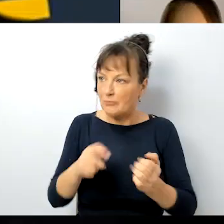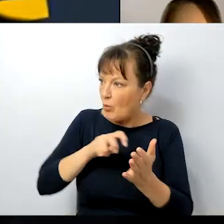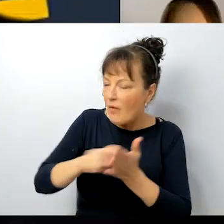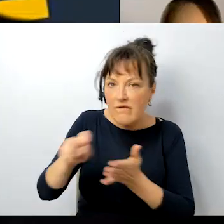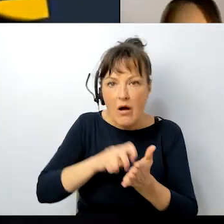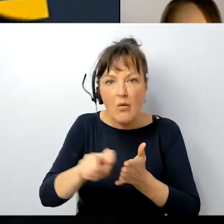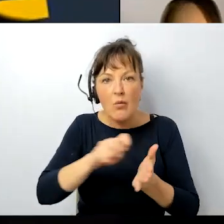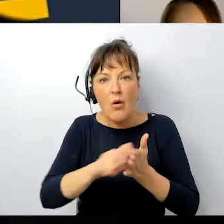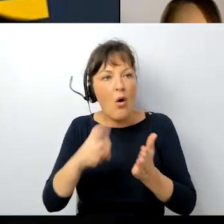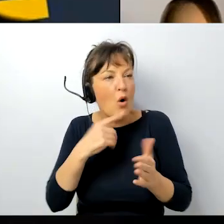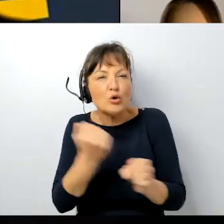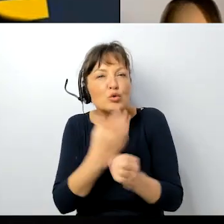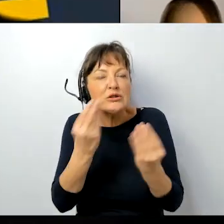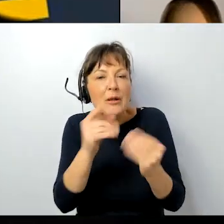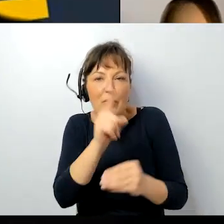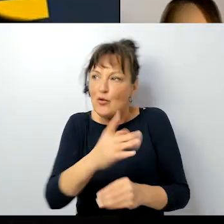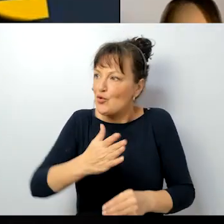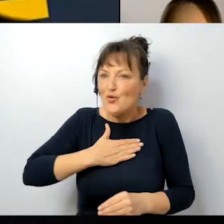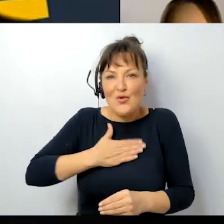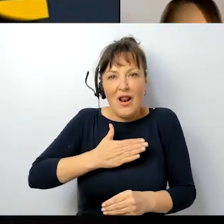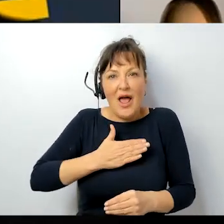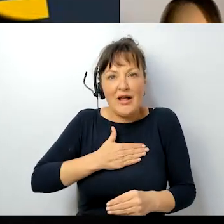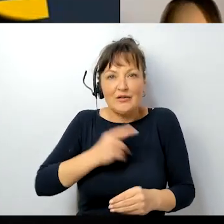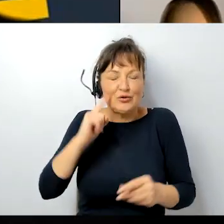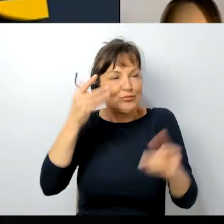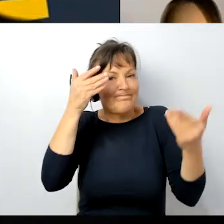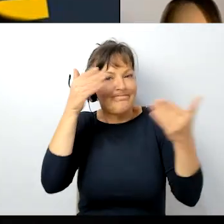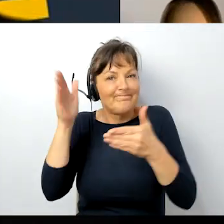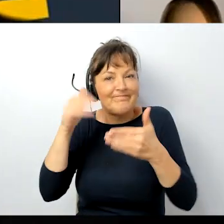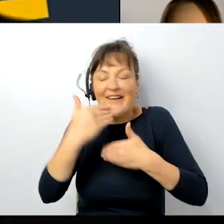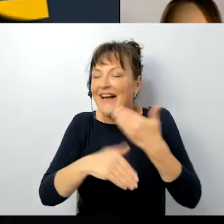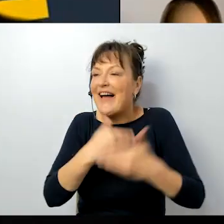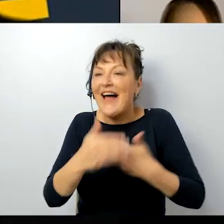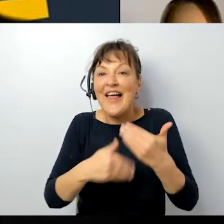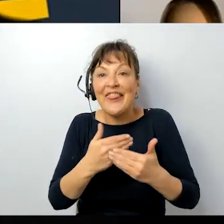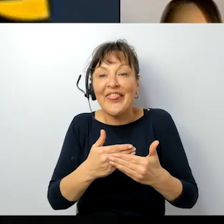get a nice early night and get yourself fresh and up early even if your interview's not on until the